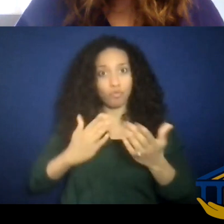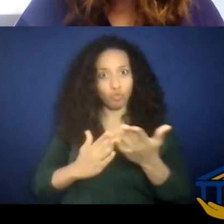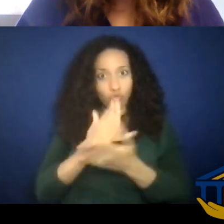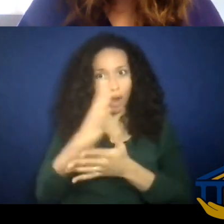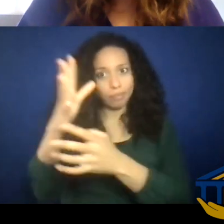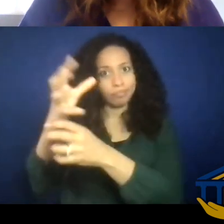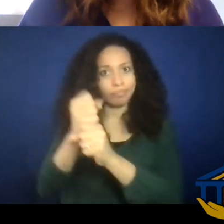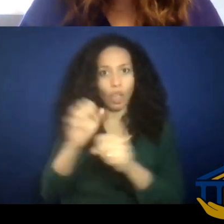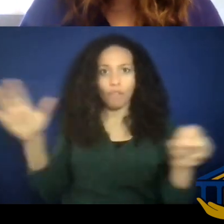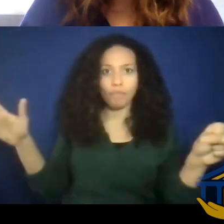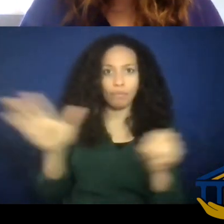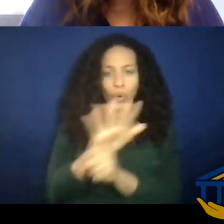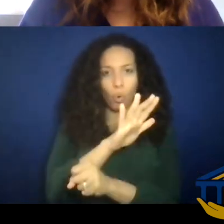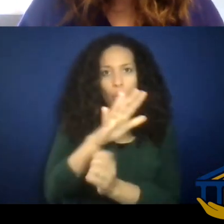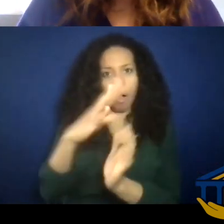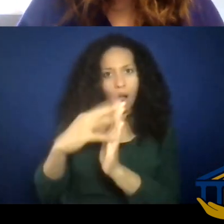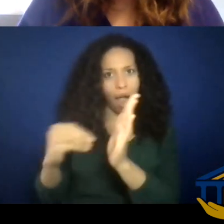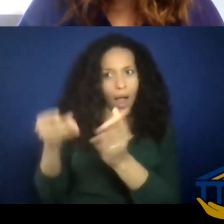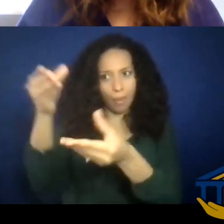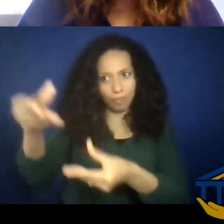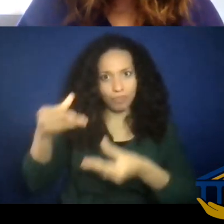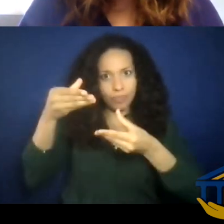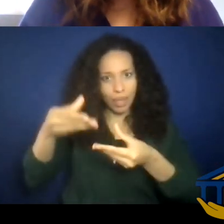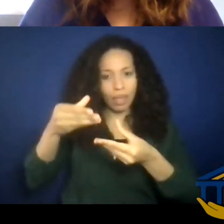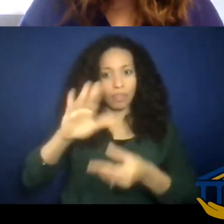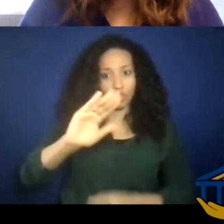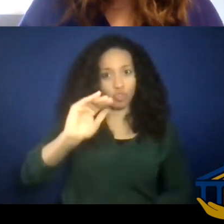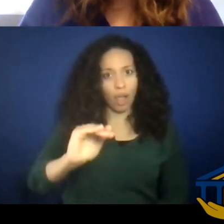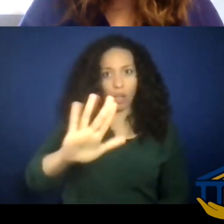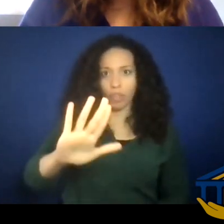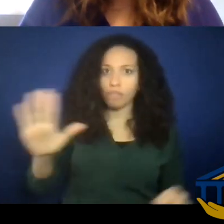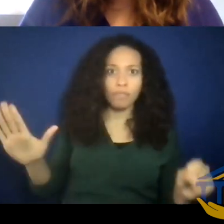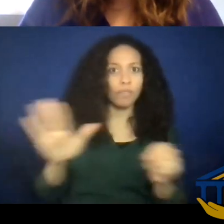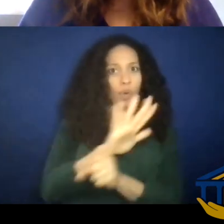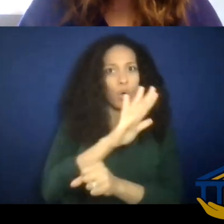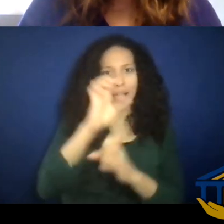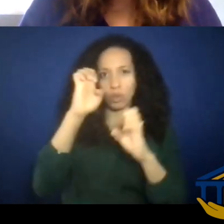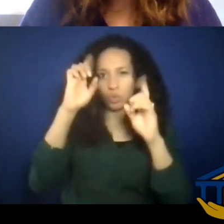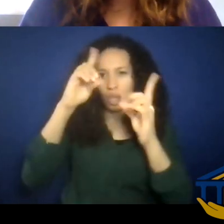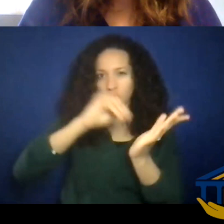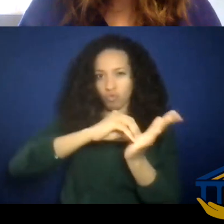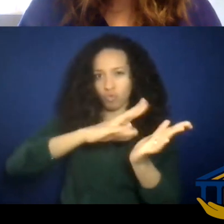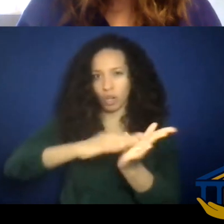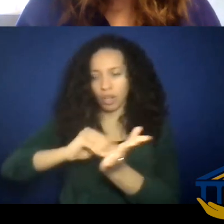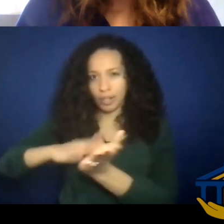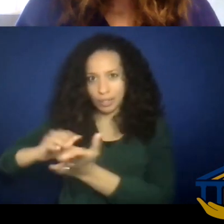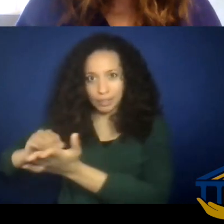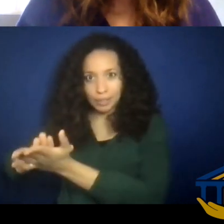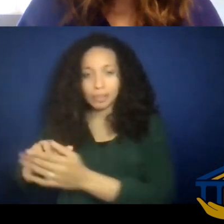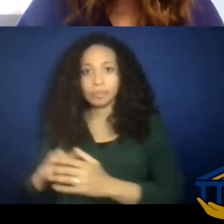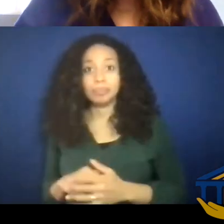full education record. So at any point in your child's education career, you always have a right